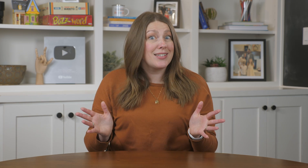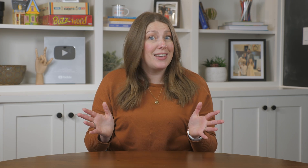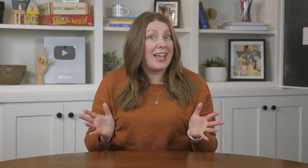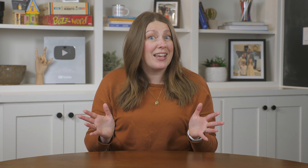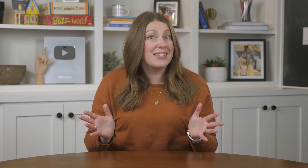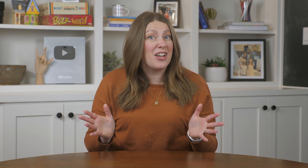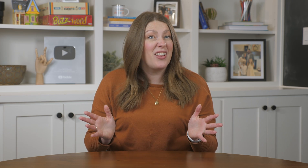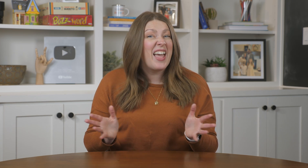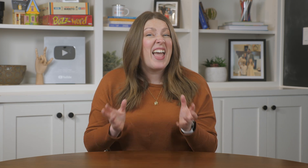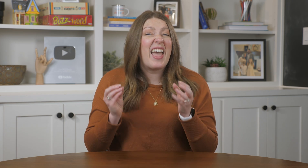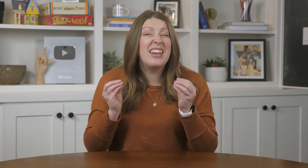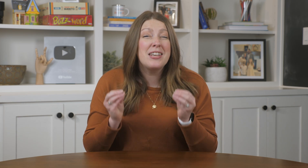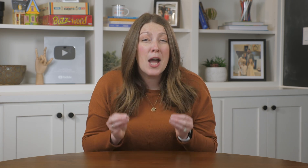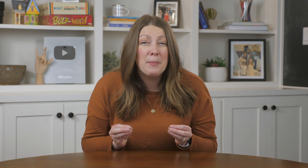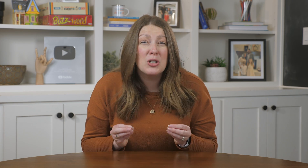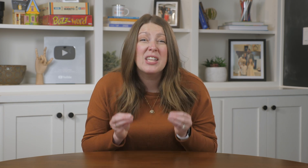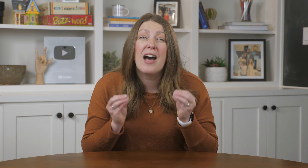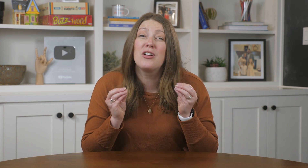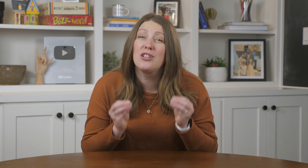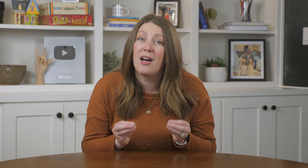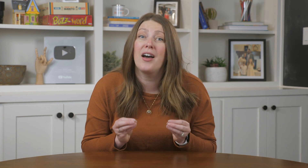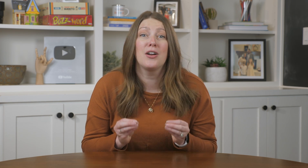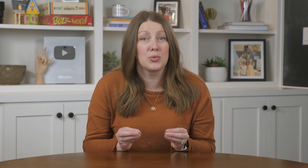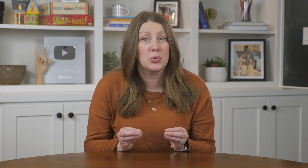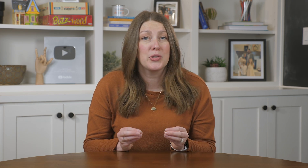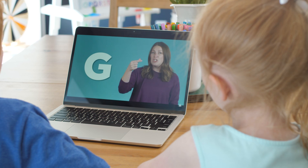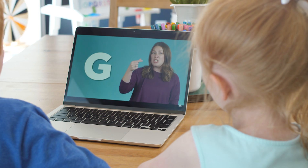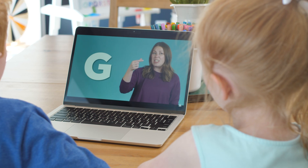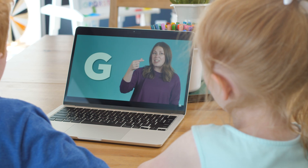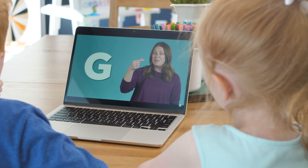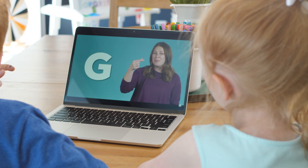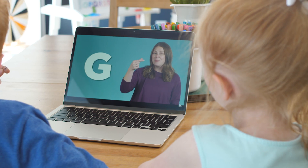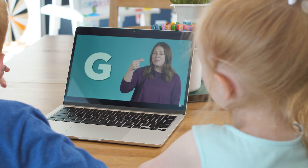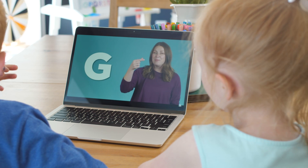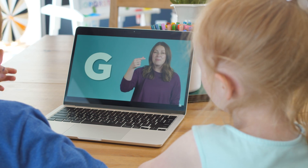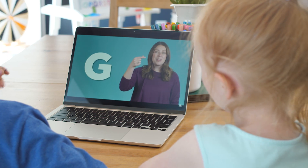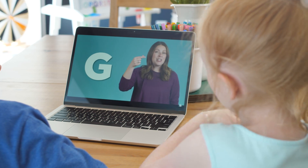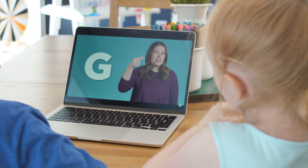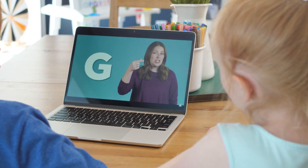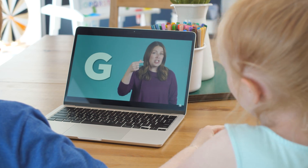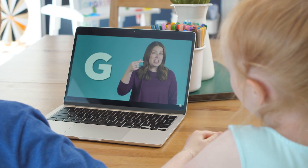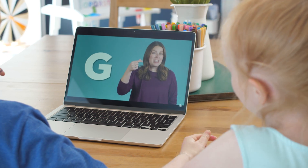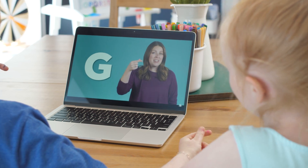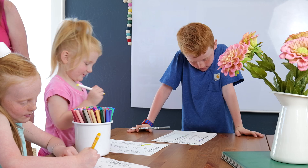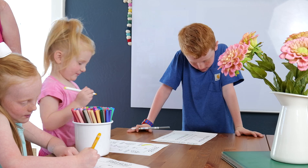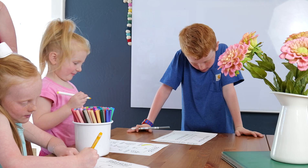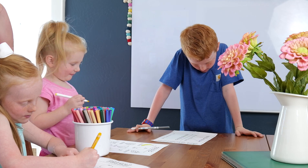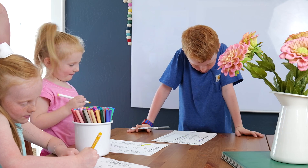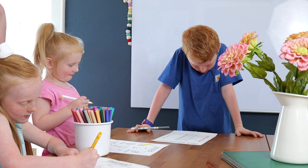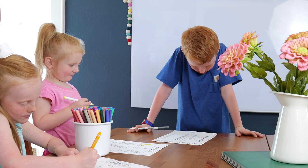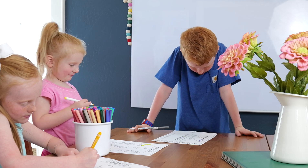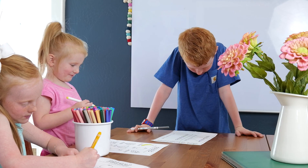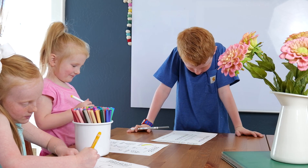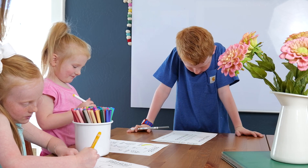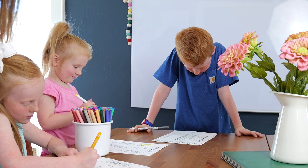in ASL, and numbers have a lot of rules. Students will learn through videos or be prompted to do